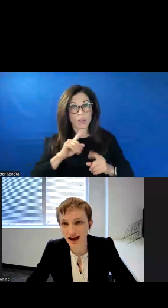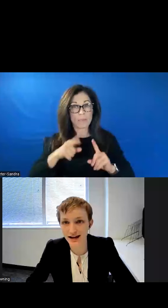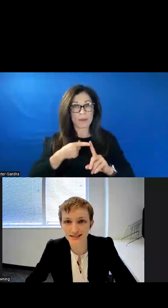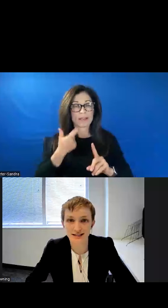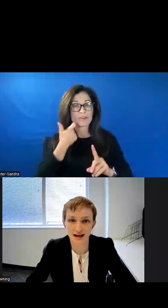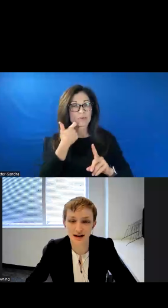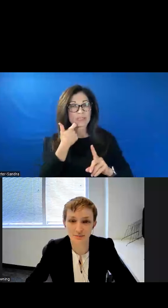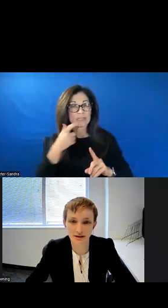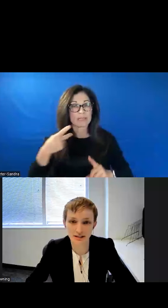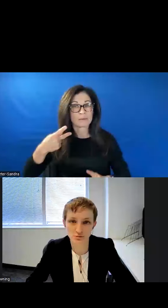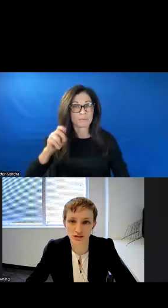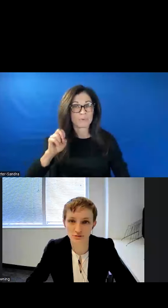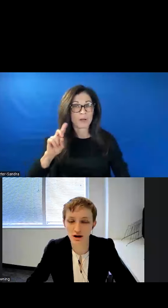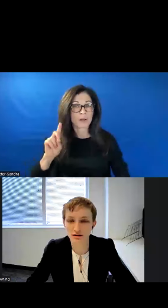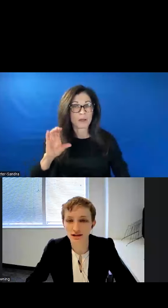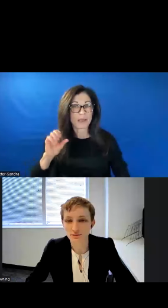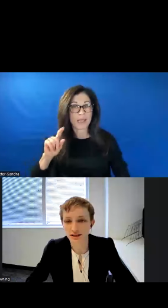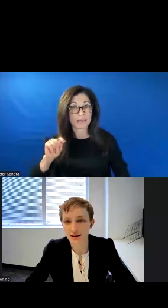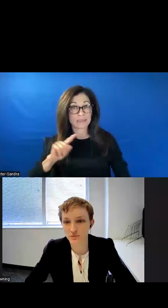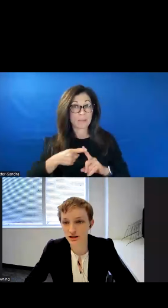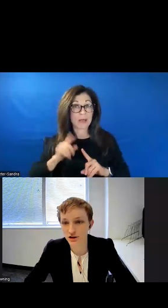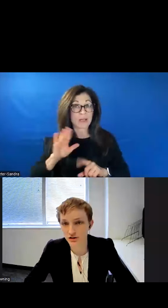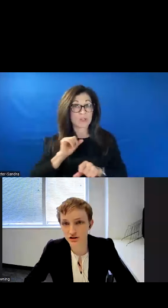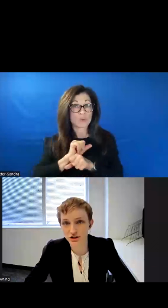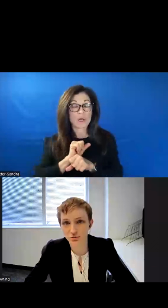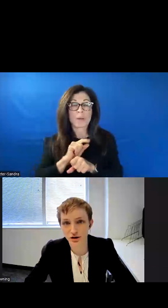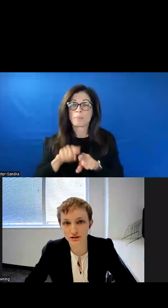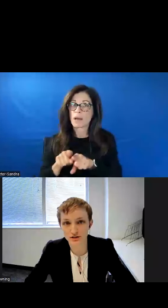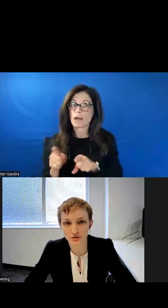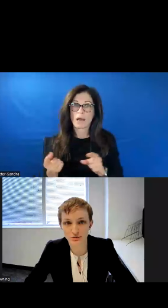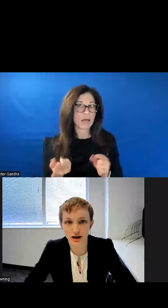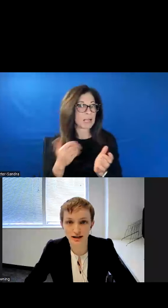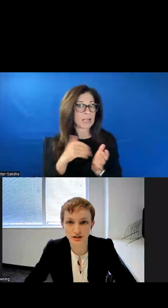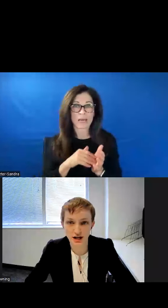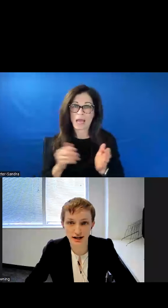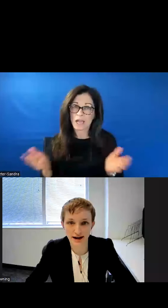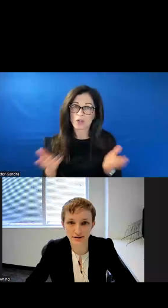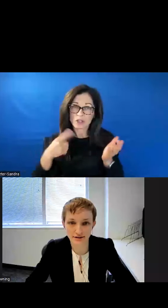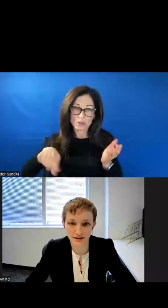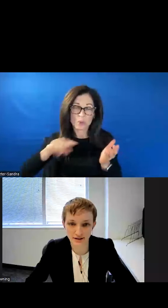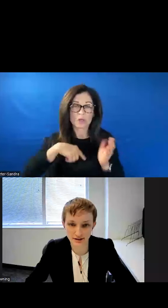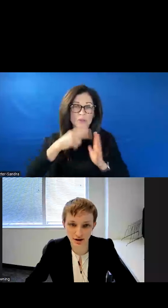CAST ABOUT THIS WORK, BUT I WANT TO ALL TO CHECK OUT THIS